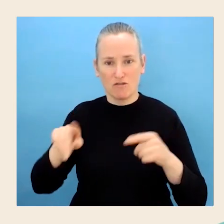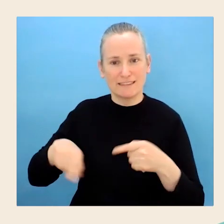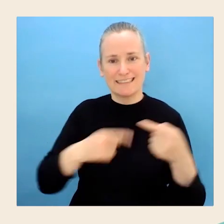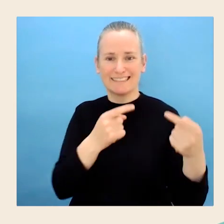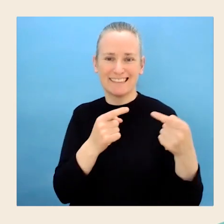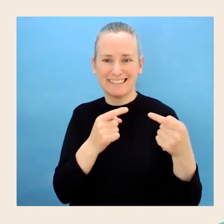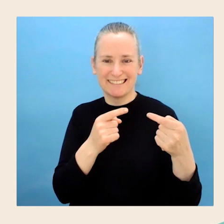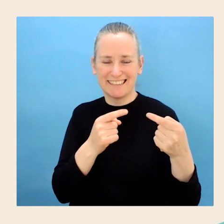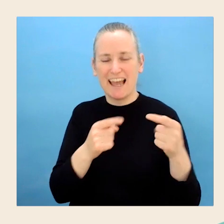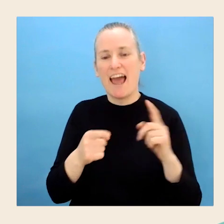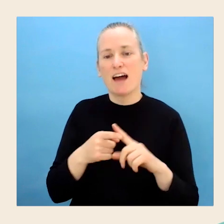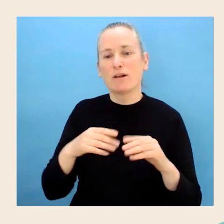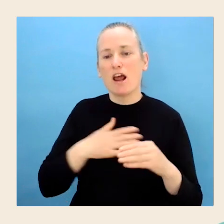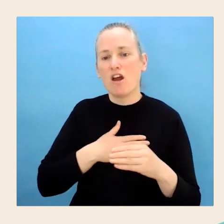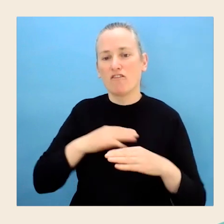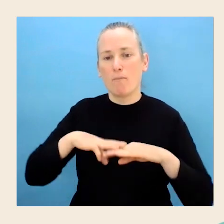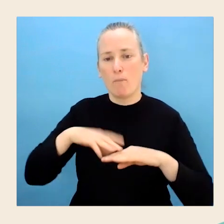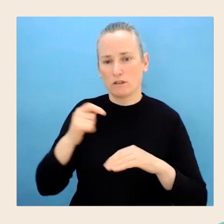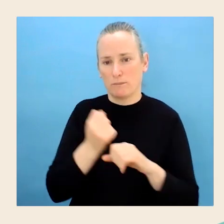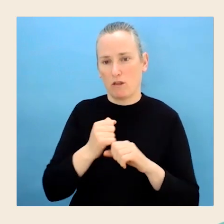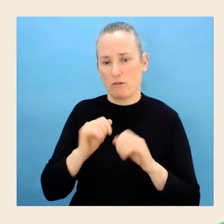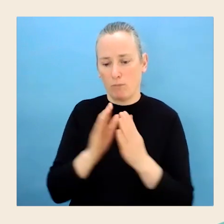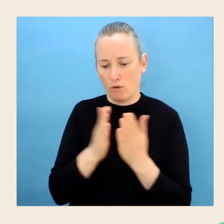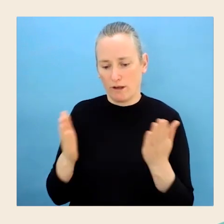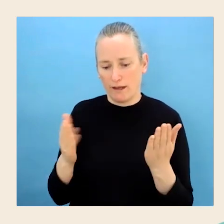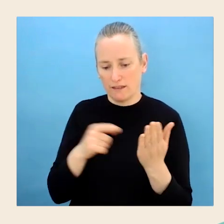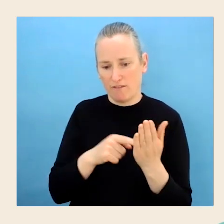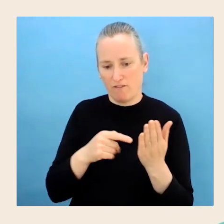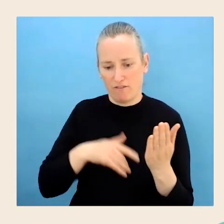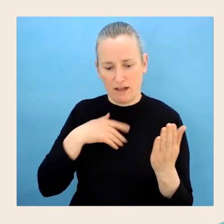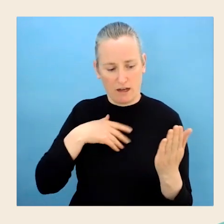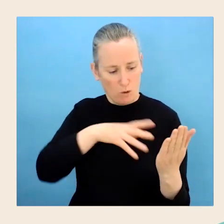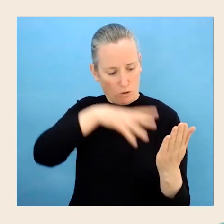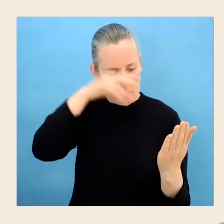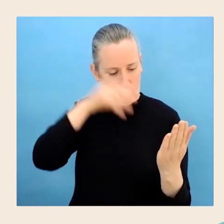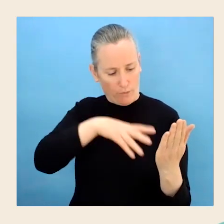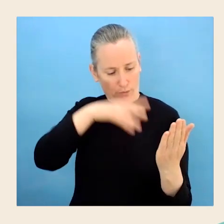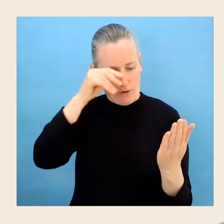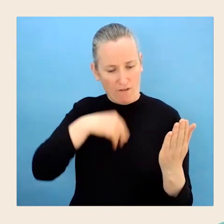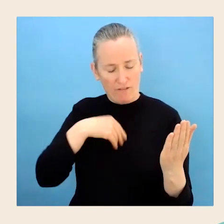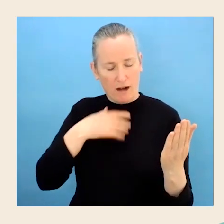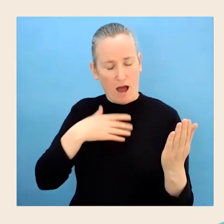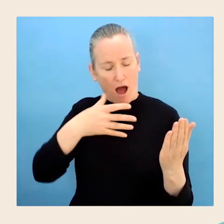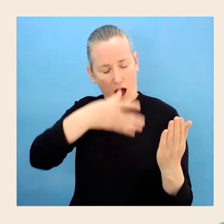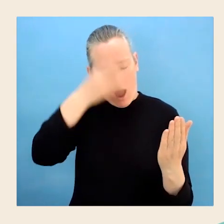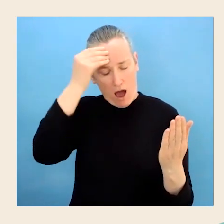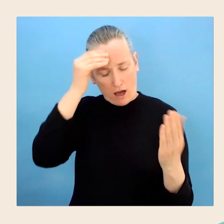was the growing sense of community I felt as I read through it. And it was of a much bigger community